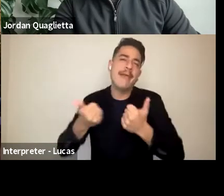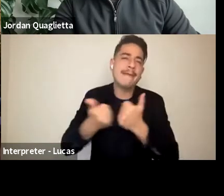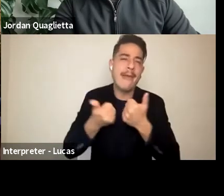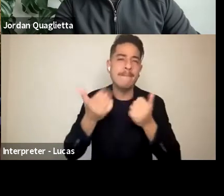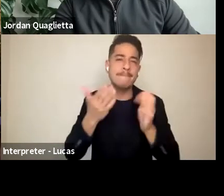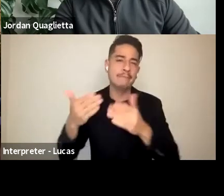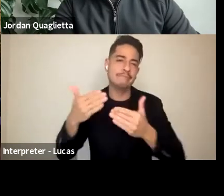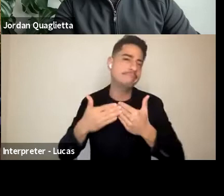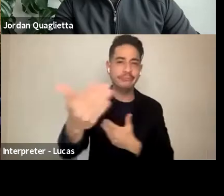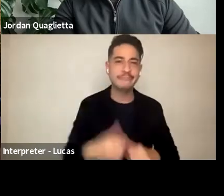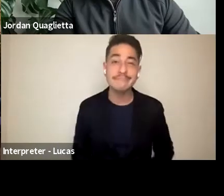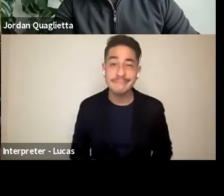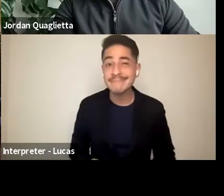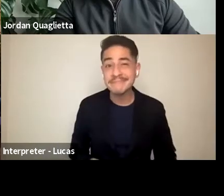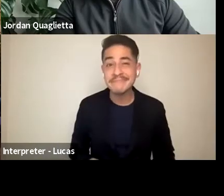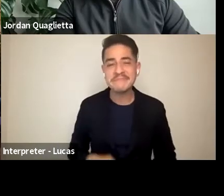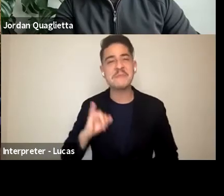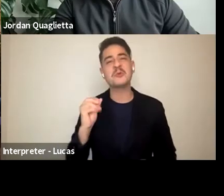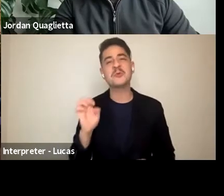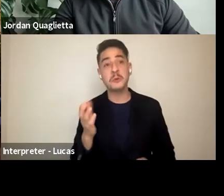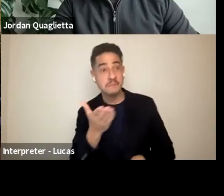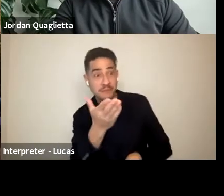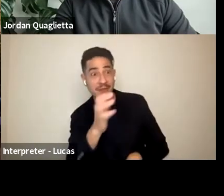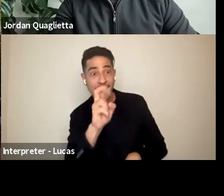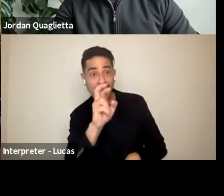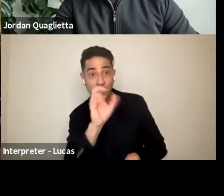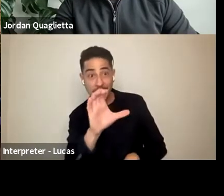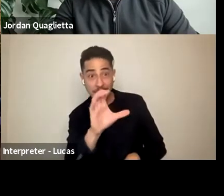Thanks, Eric. Anything to add and if not, you want to say something about